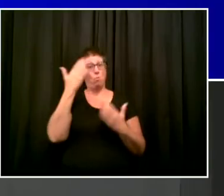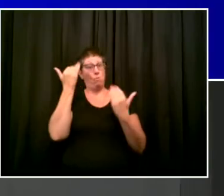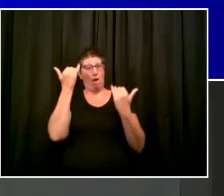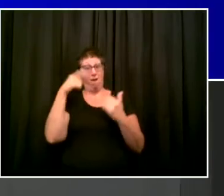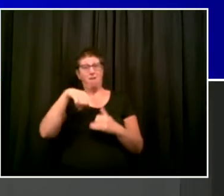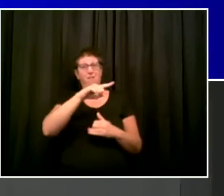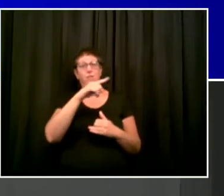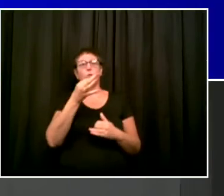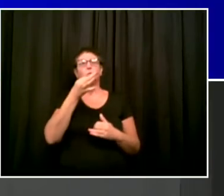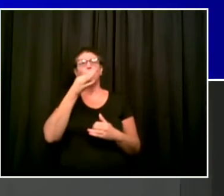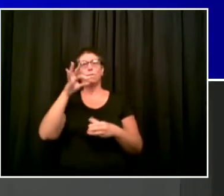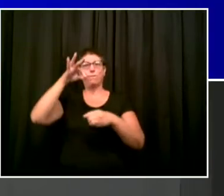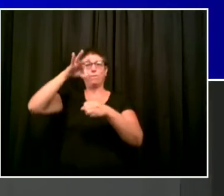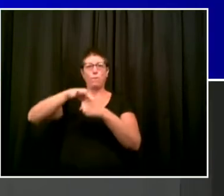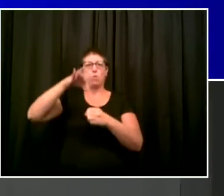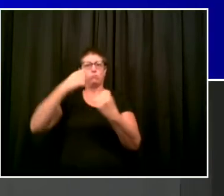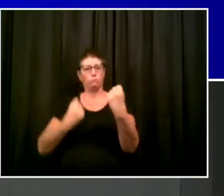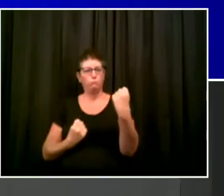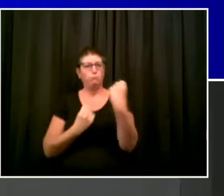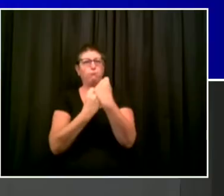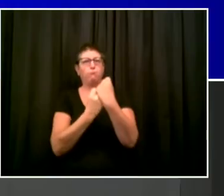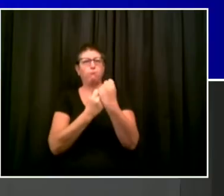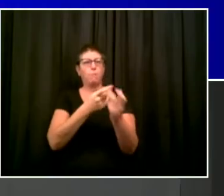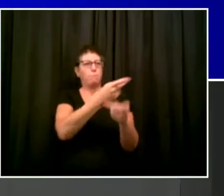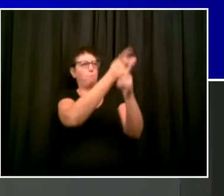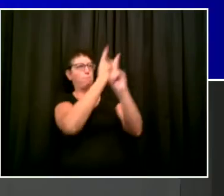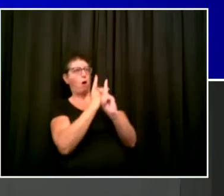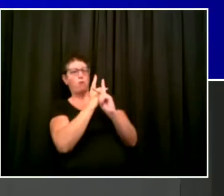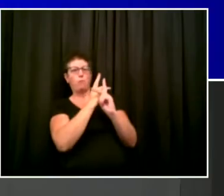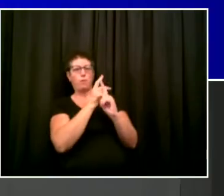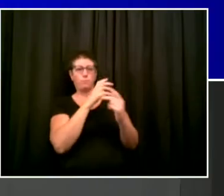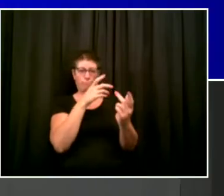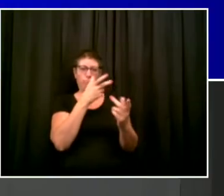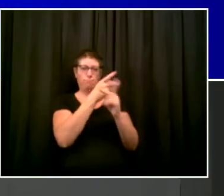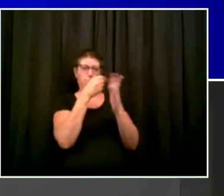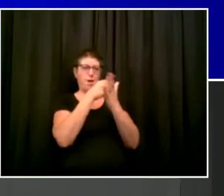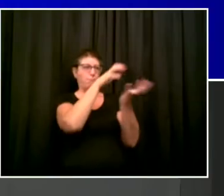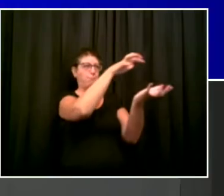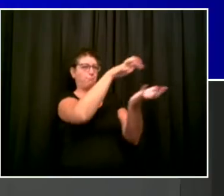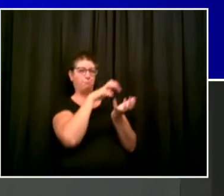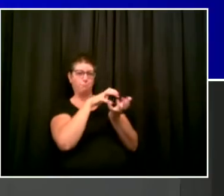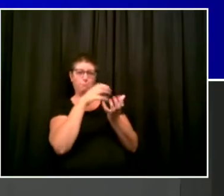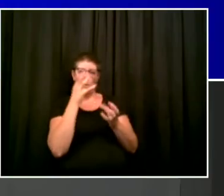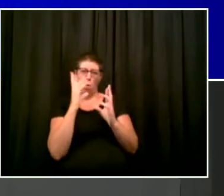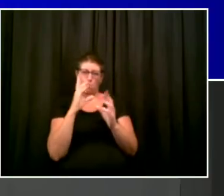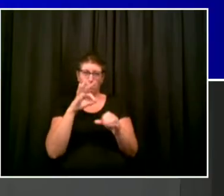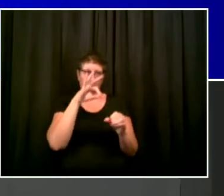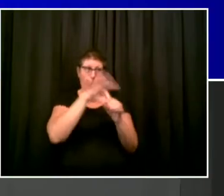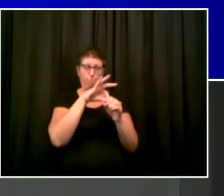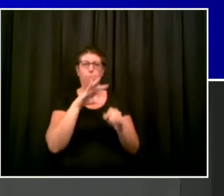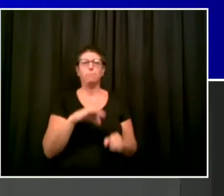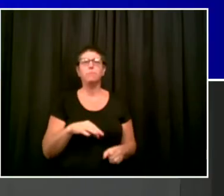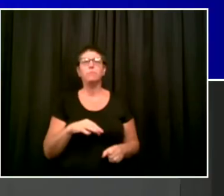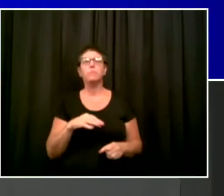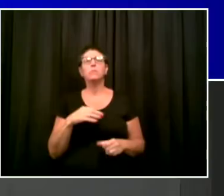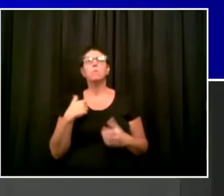SUPPORT FOR LONG- TERM BORROWING. I WANT TO THANK OUR COLLEAGUES IN THE CITY COUNCIL PREPARING TO VOTE ON A RESOLUTIOINN SUPPORT OF LONG-